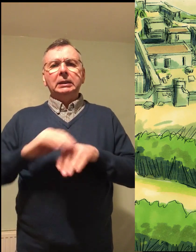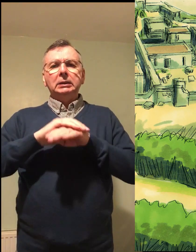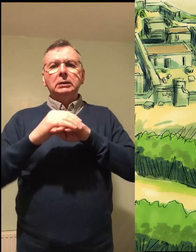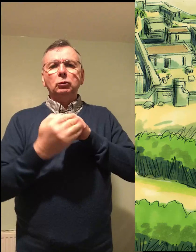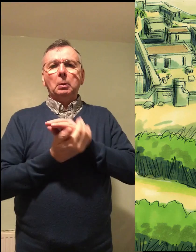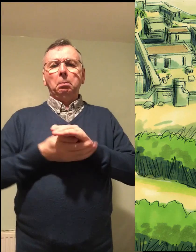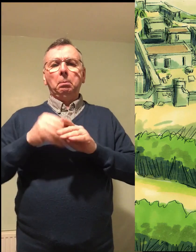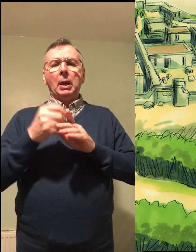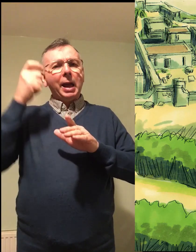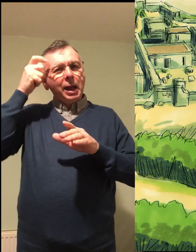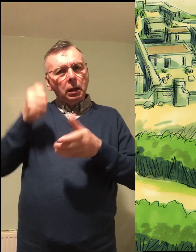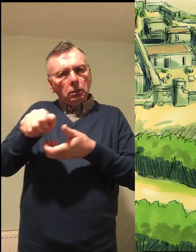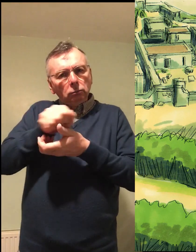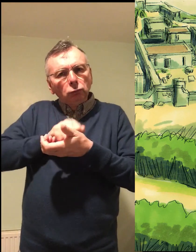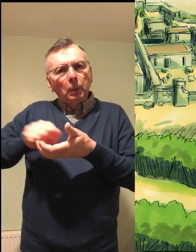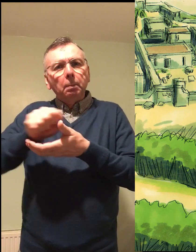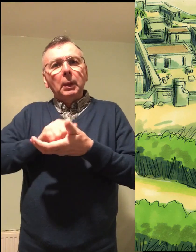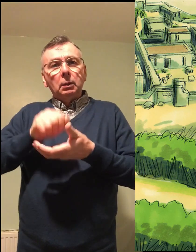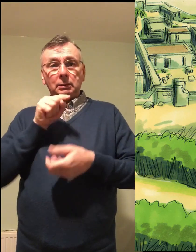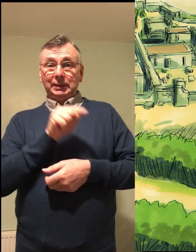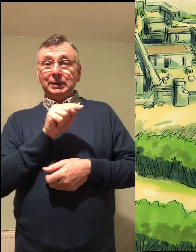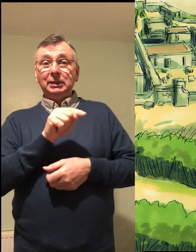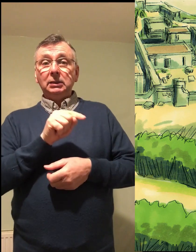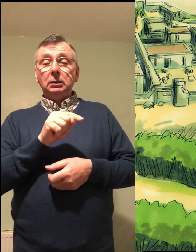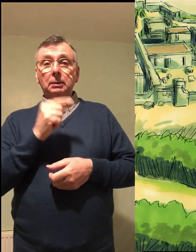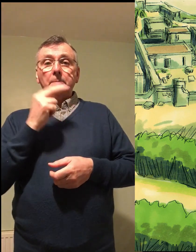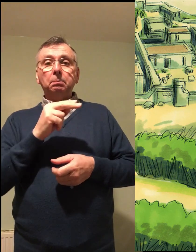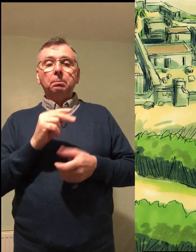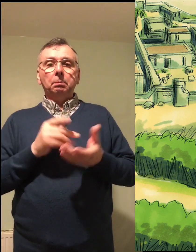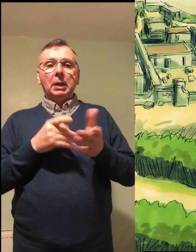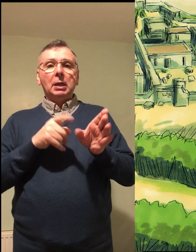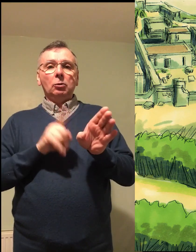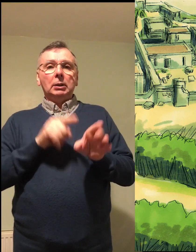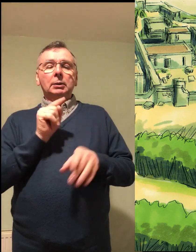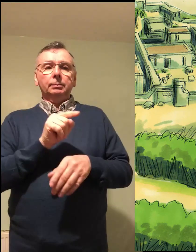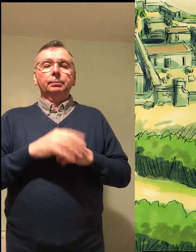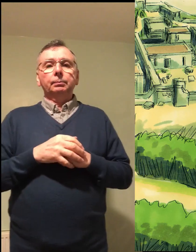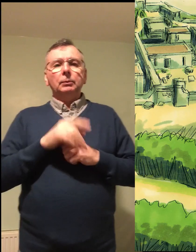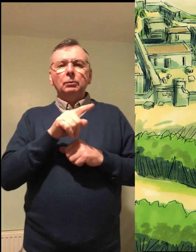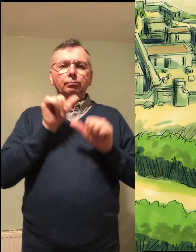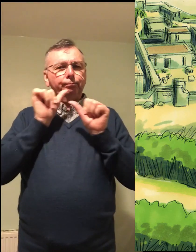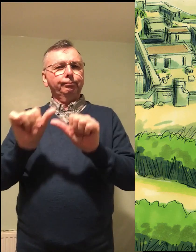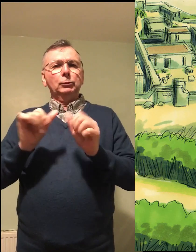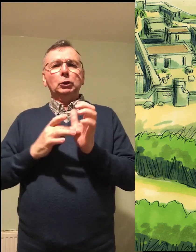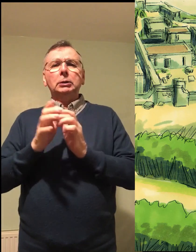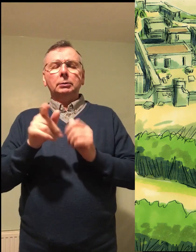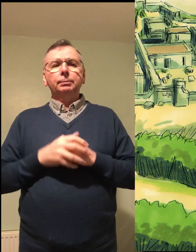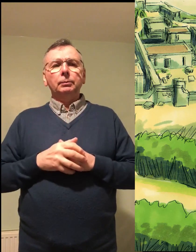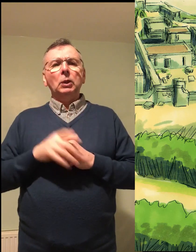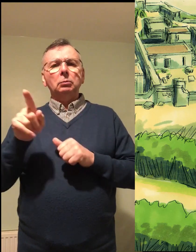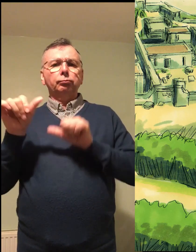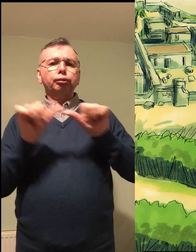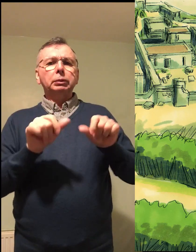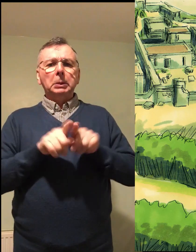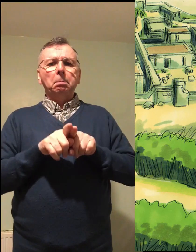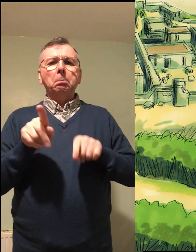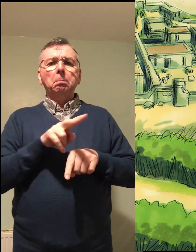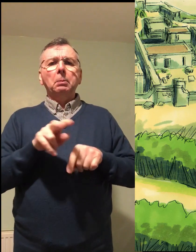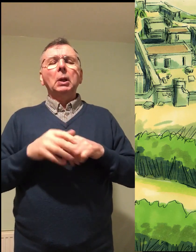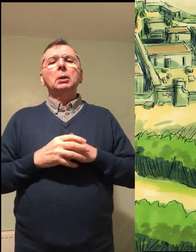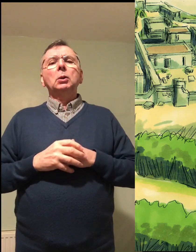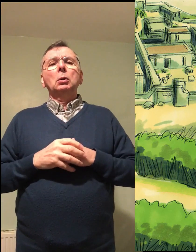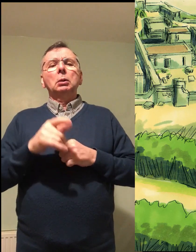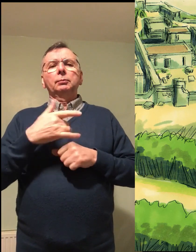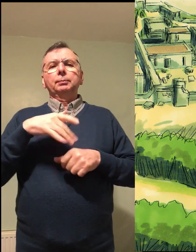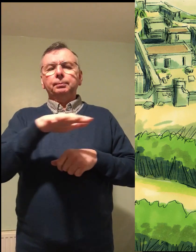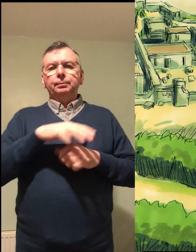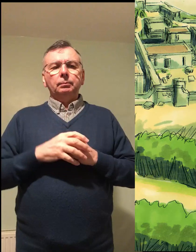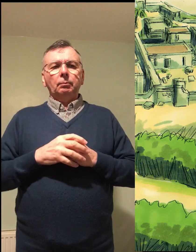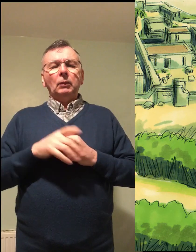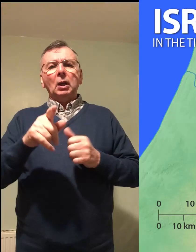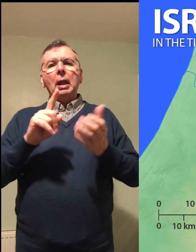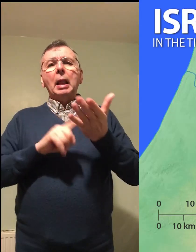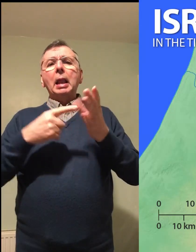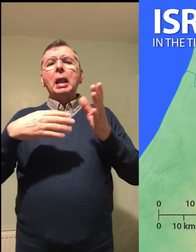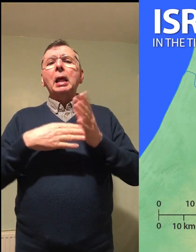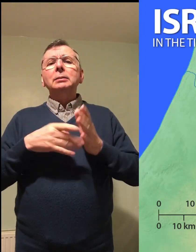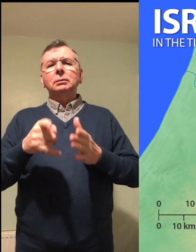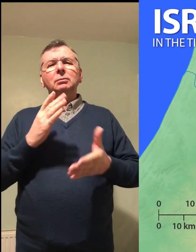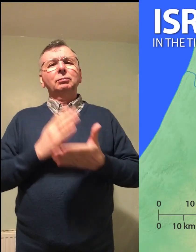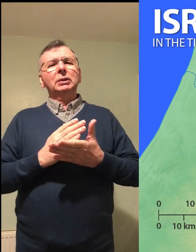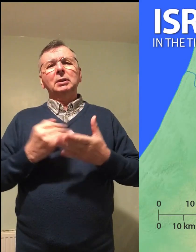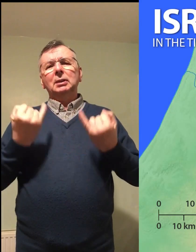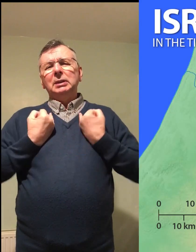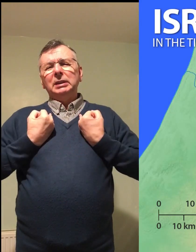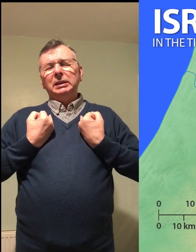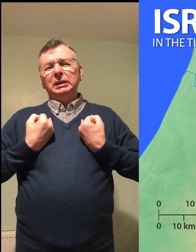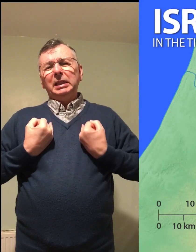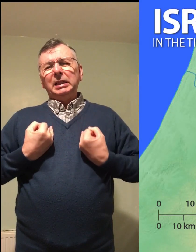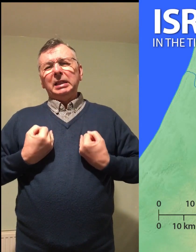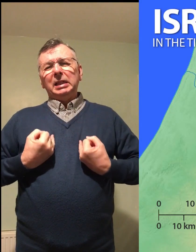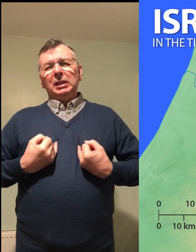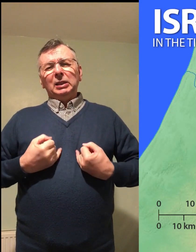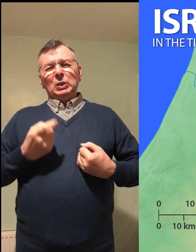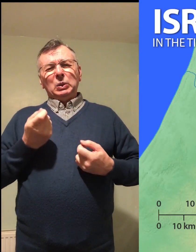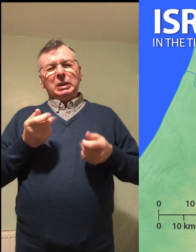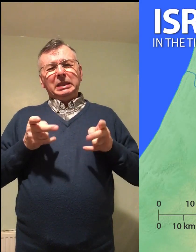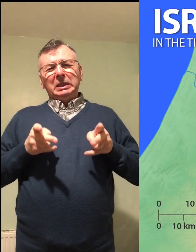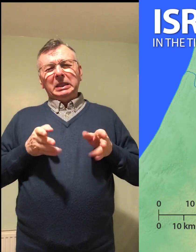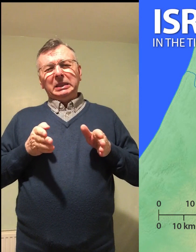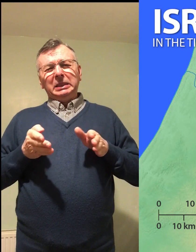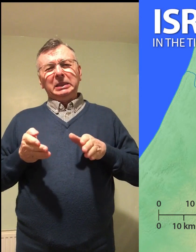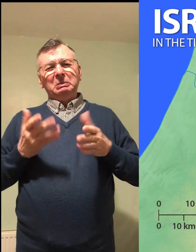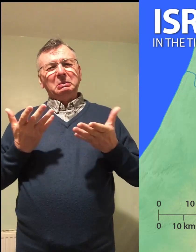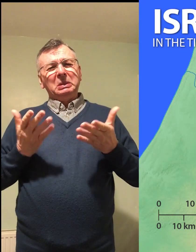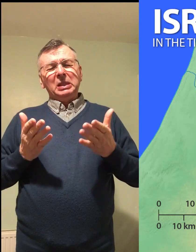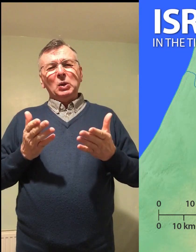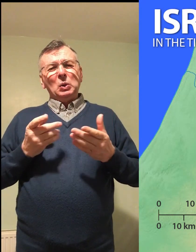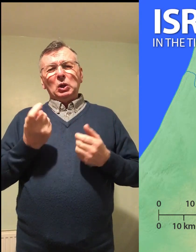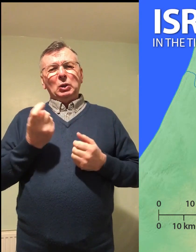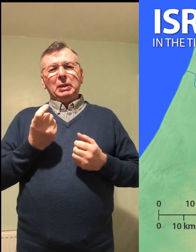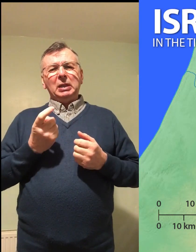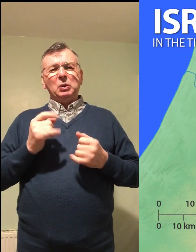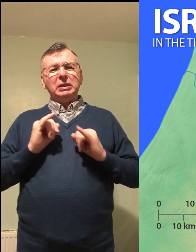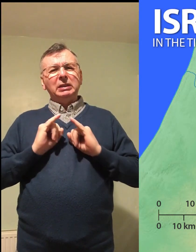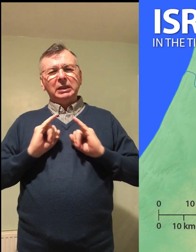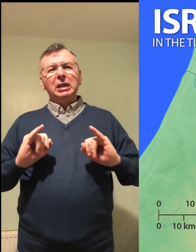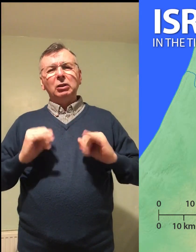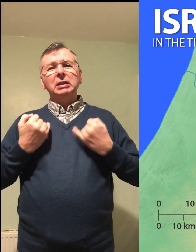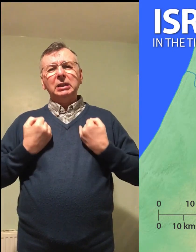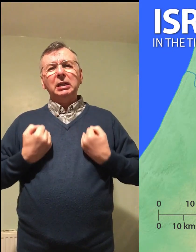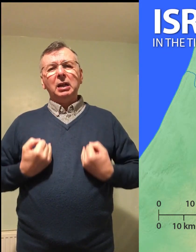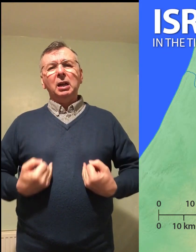feet with her hair. whose brother Lazarus now lay ill. Very ill and both sisters were